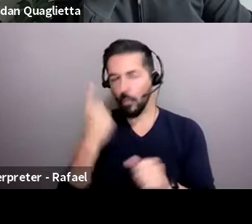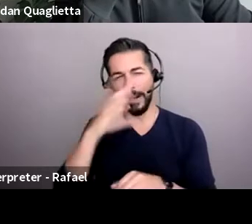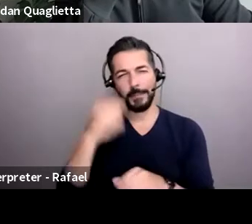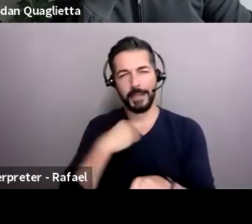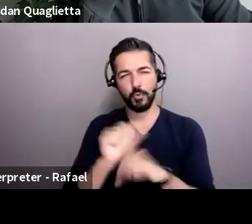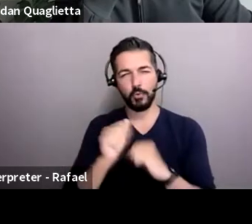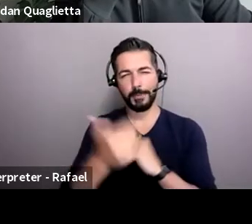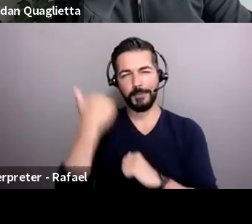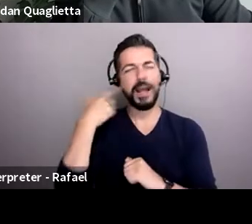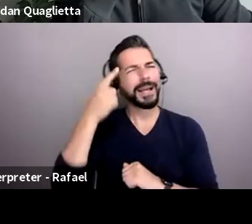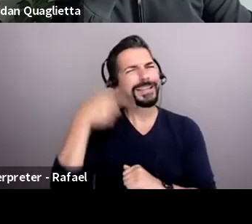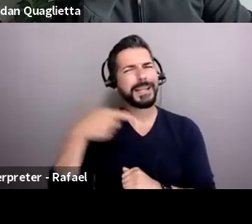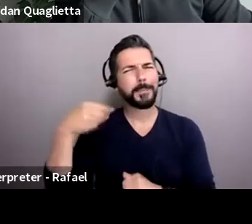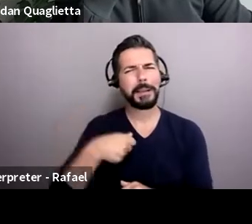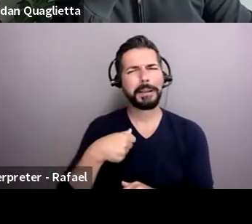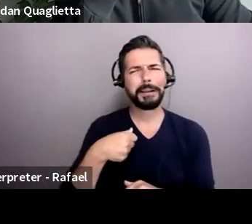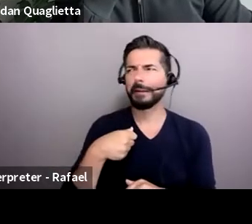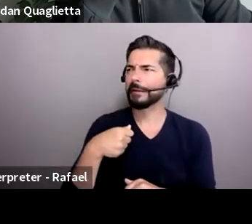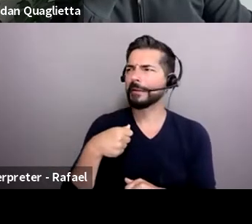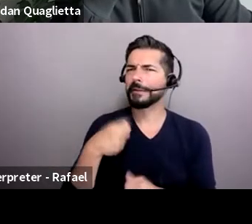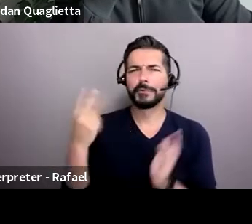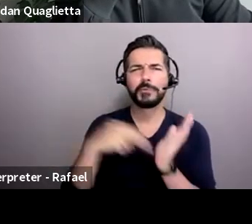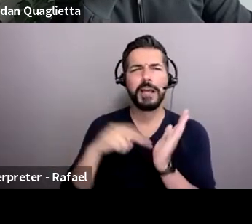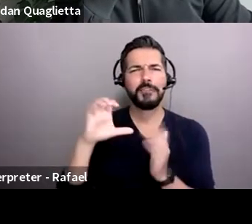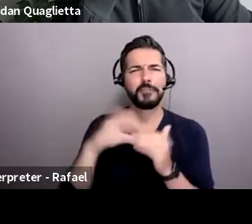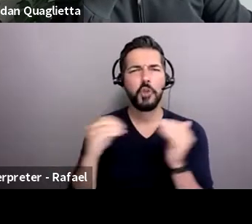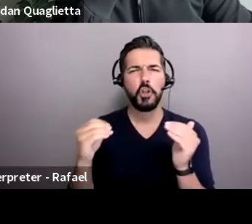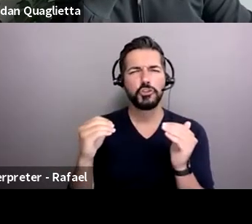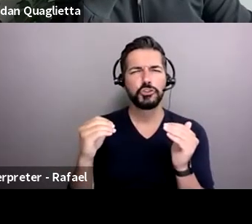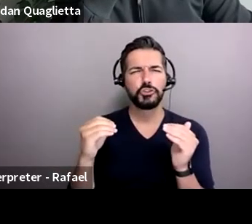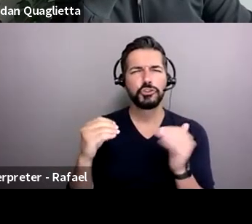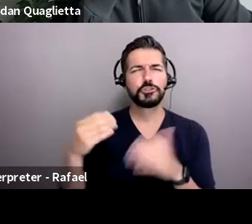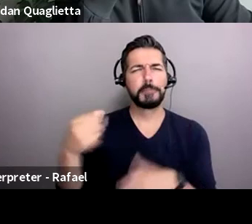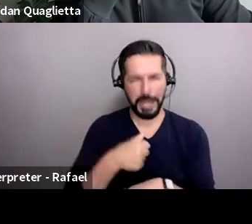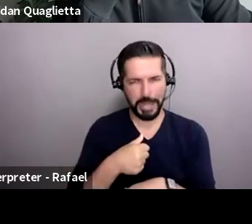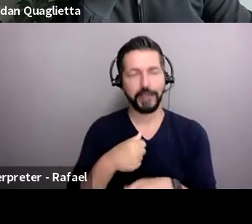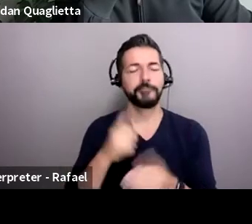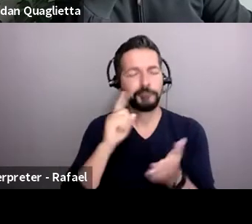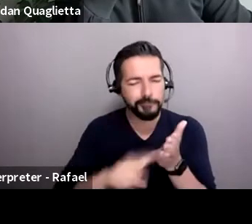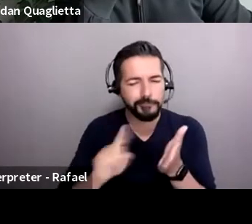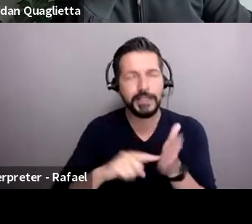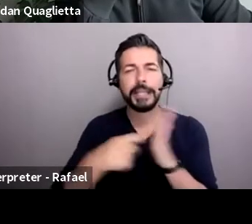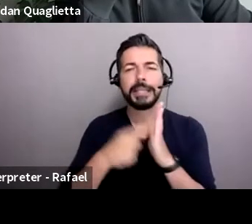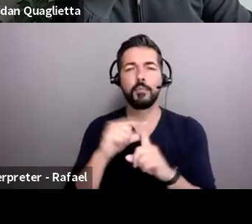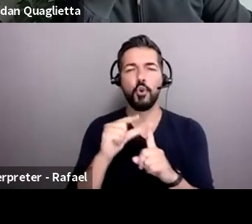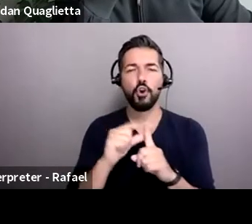I think they paid me like to 500 Bucks or something like that to look at keyword research and determine that exact question.